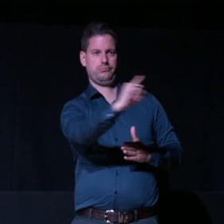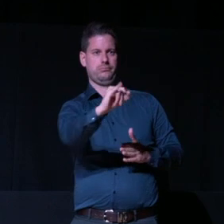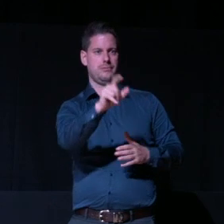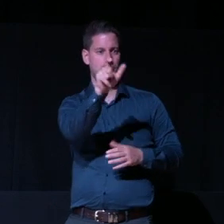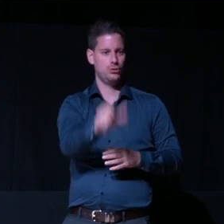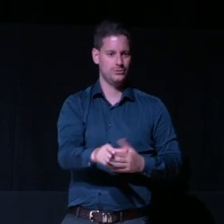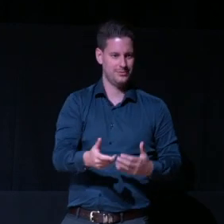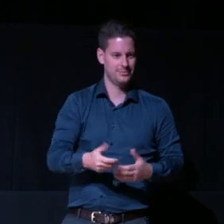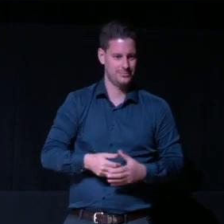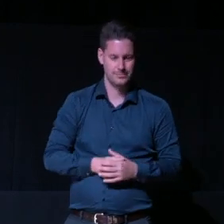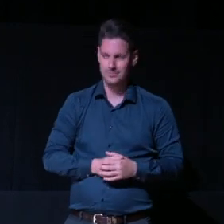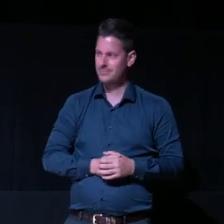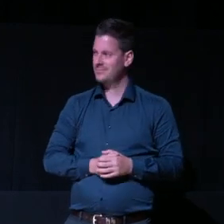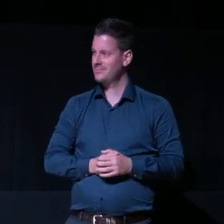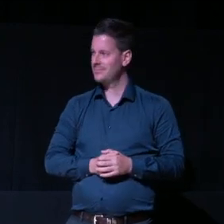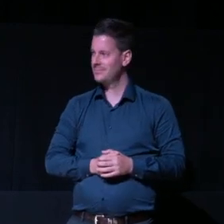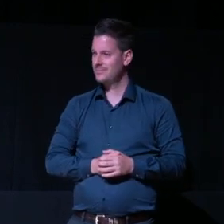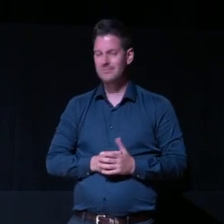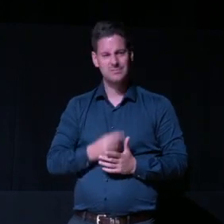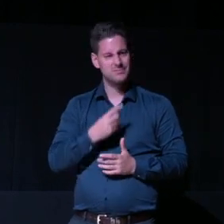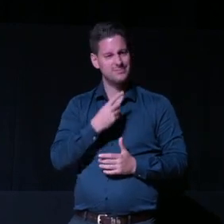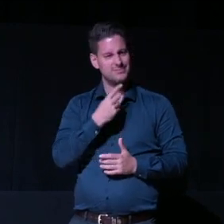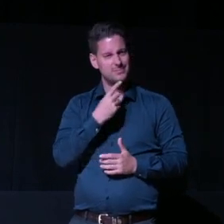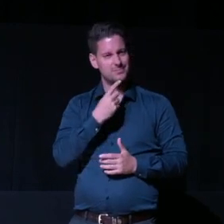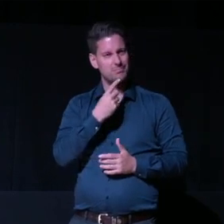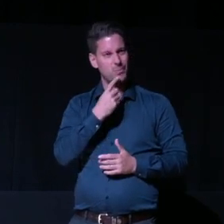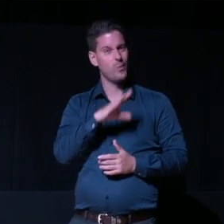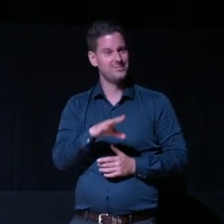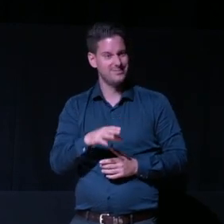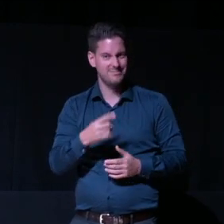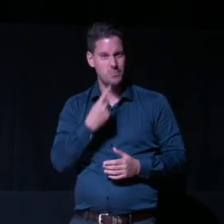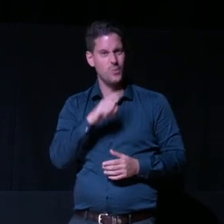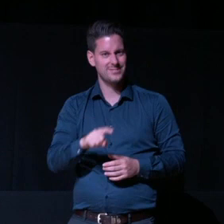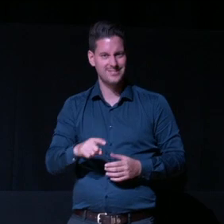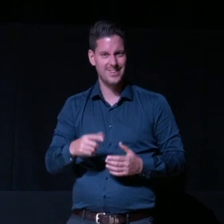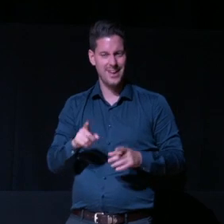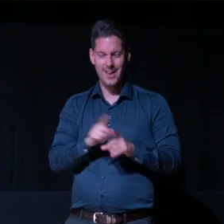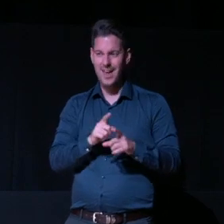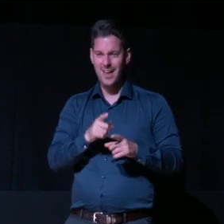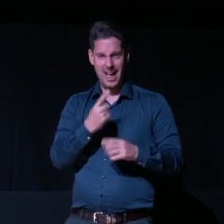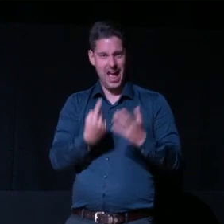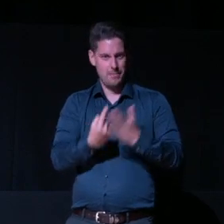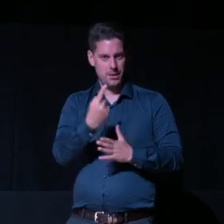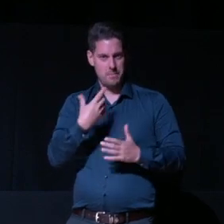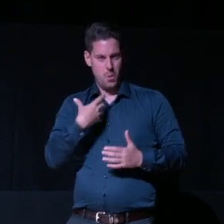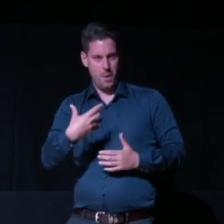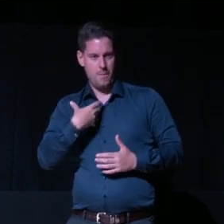I don't know why it's a bit of a poison chalice like we we we seem to be moving towards that. That thing and social